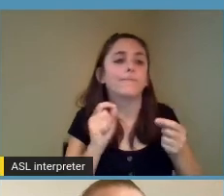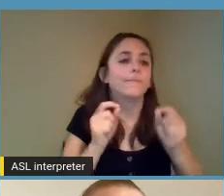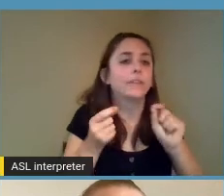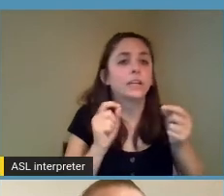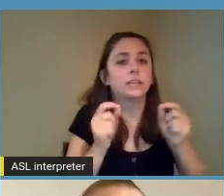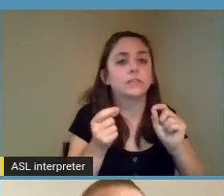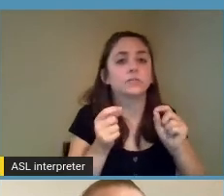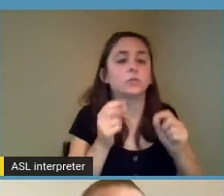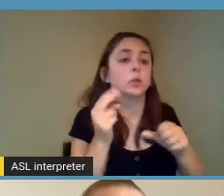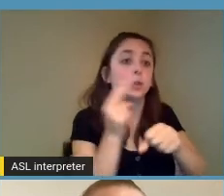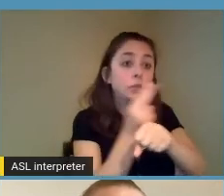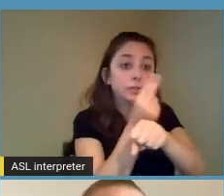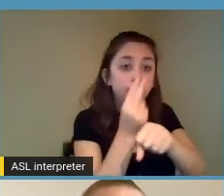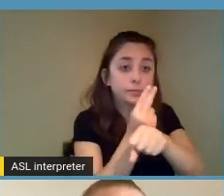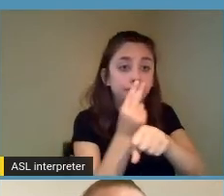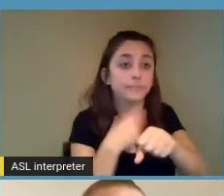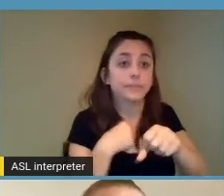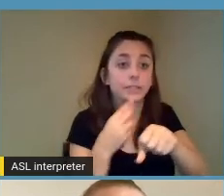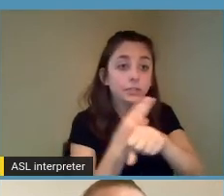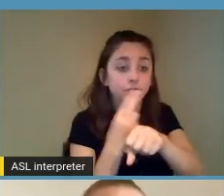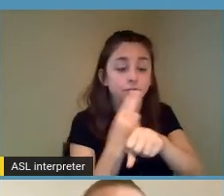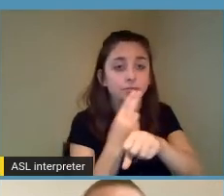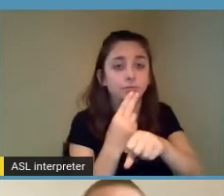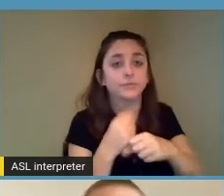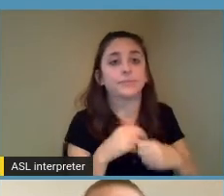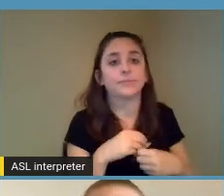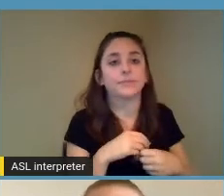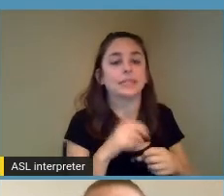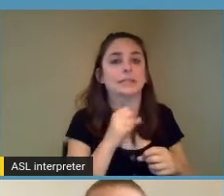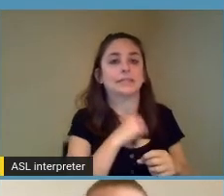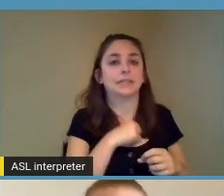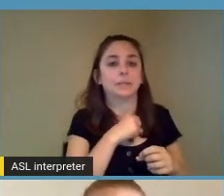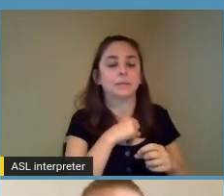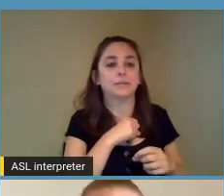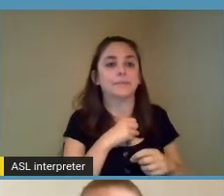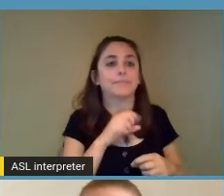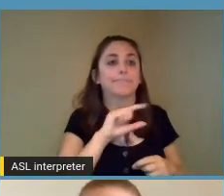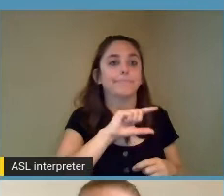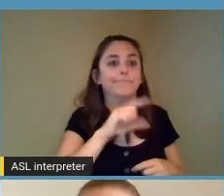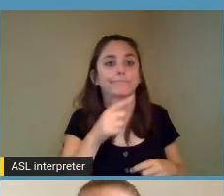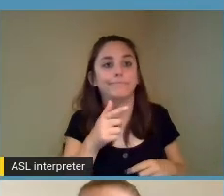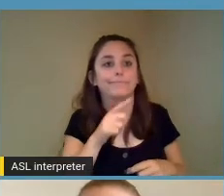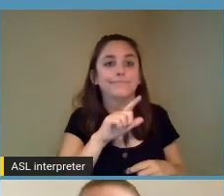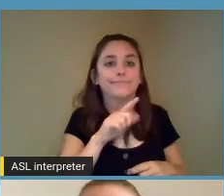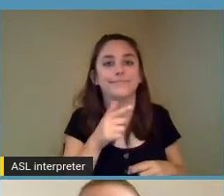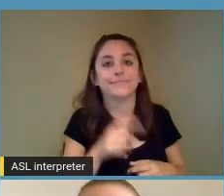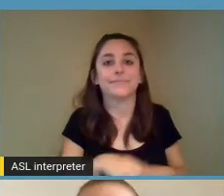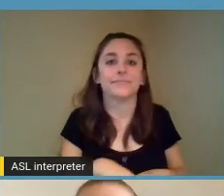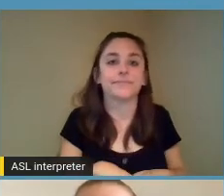and forth between these things, I hope this isn't making anyone dizzy, I like to then